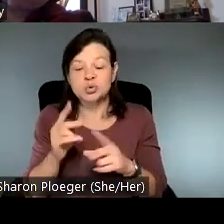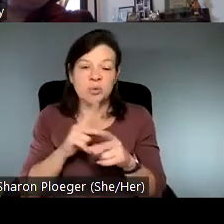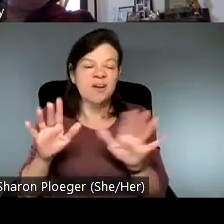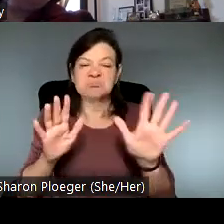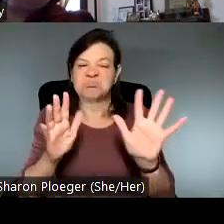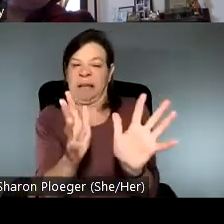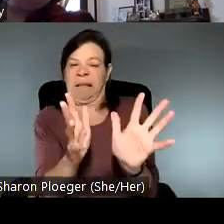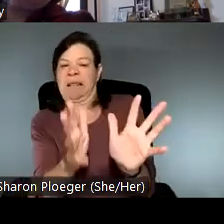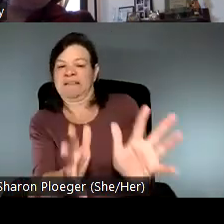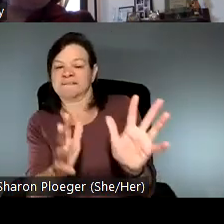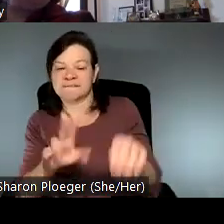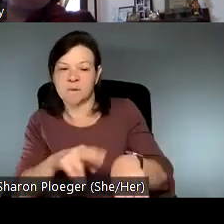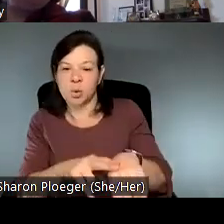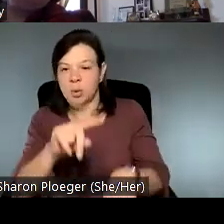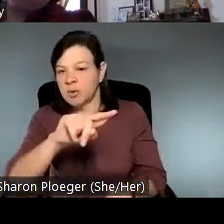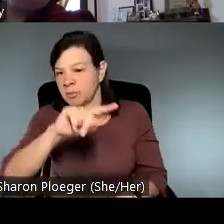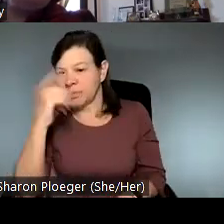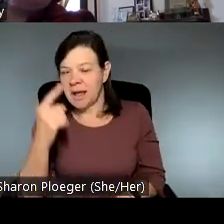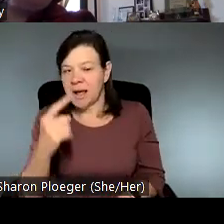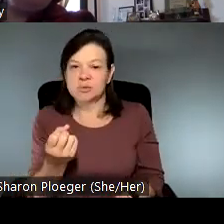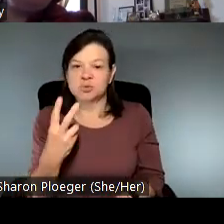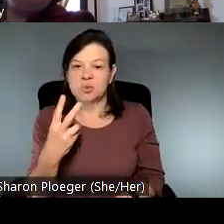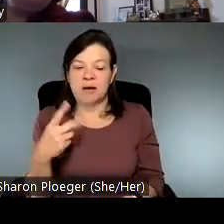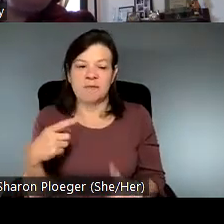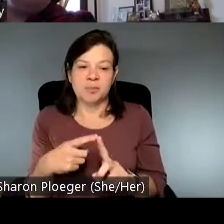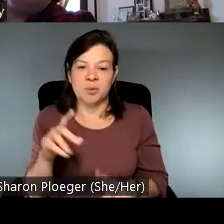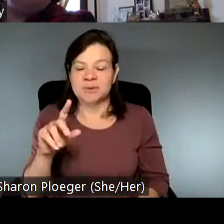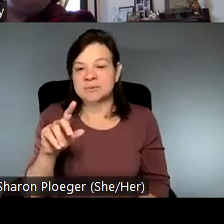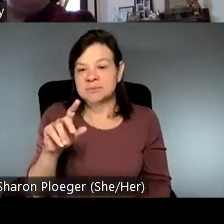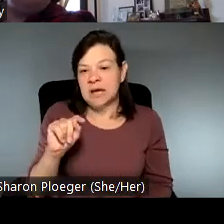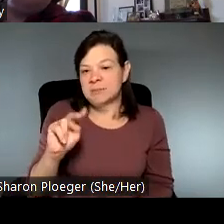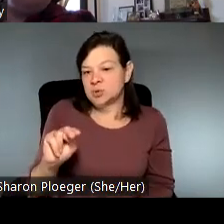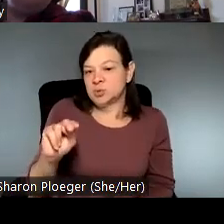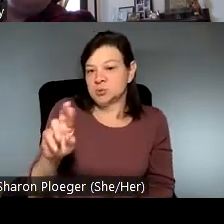just normal, black, 12-point Times New Roman. But we're going to make a list.